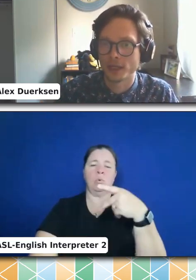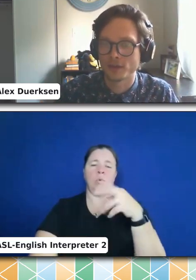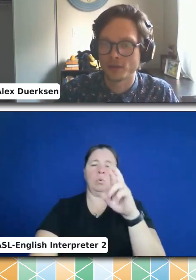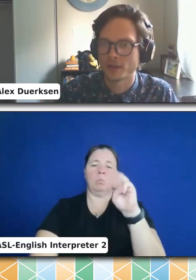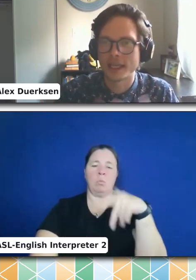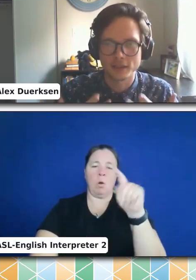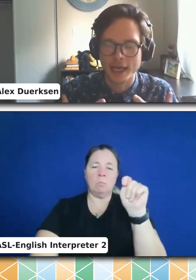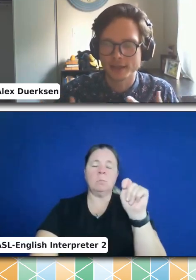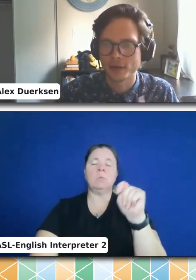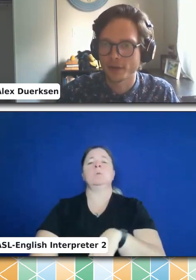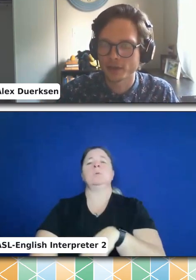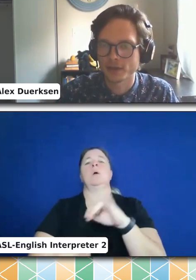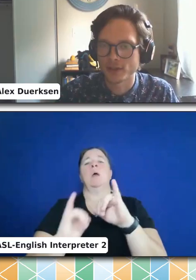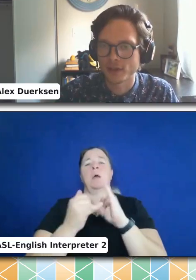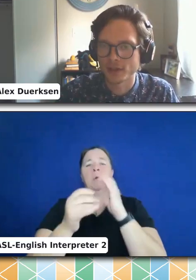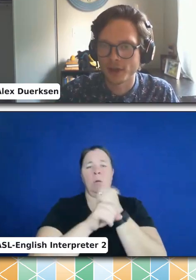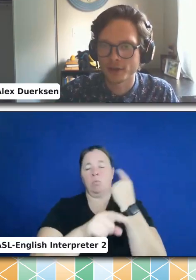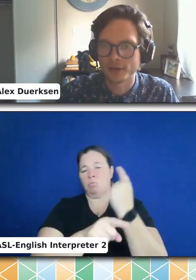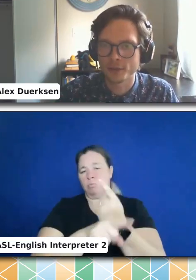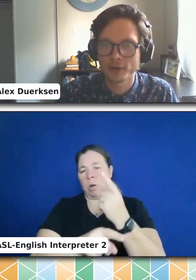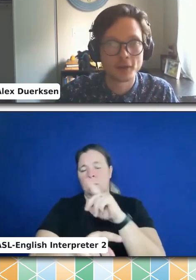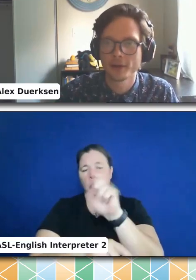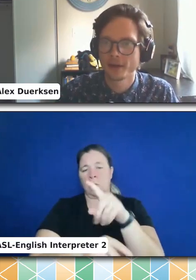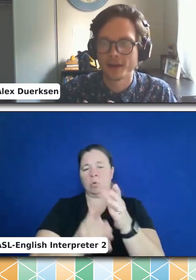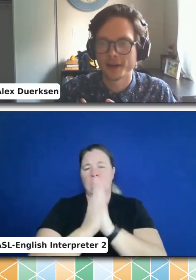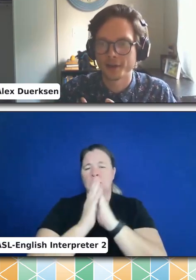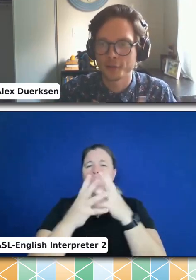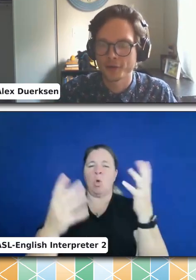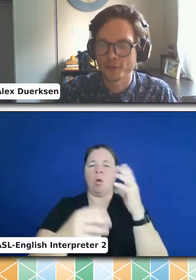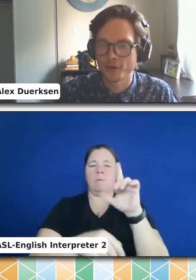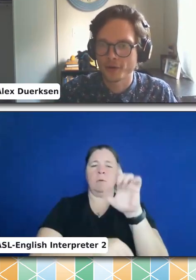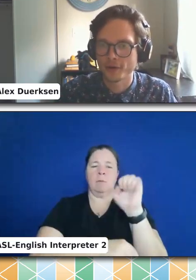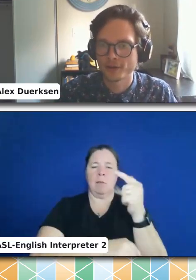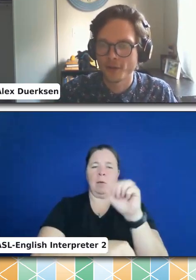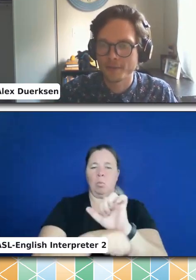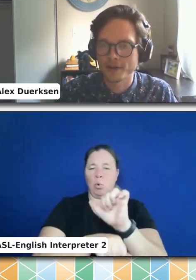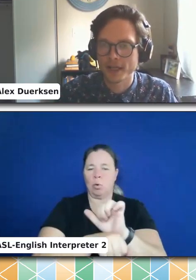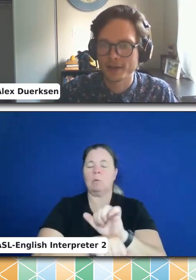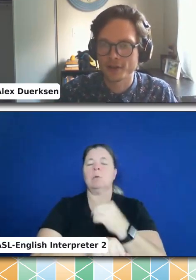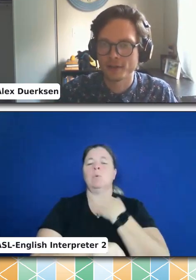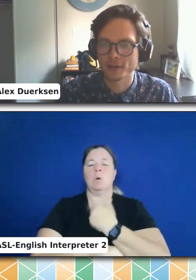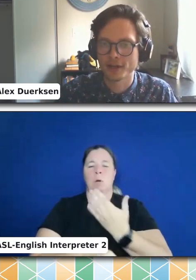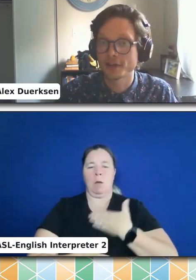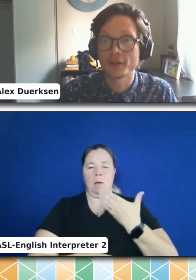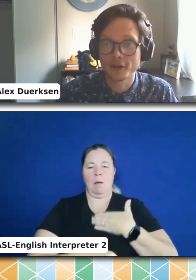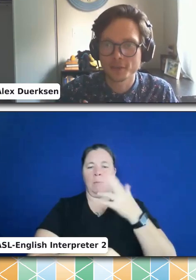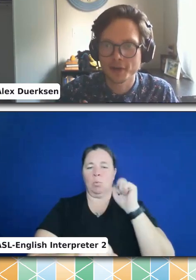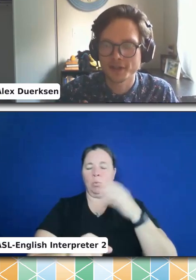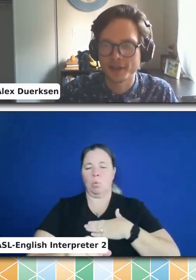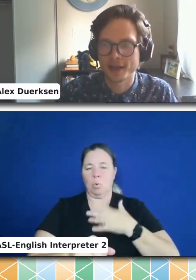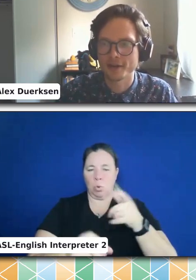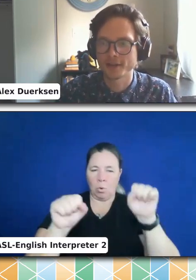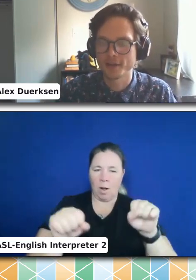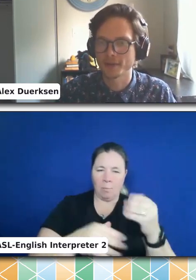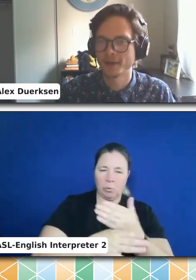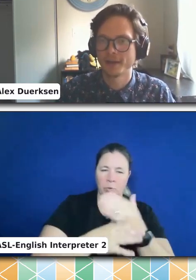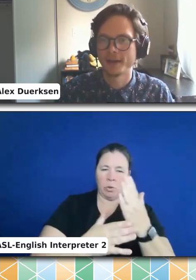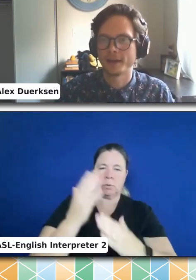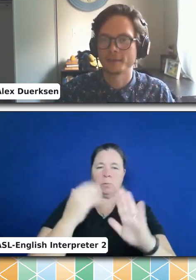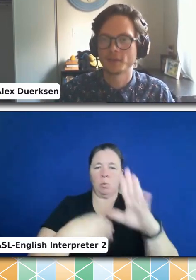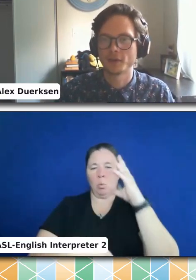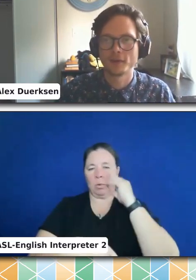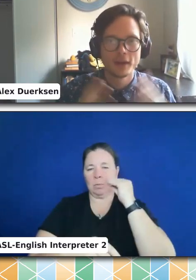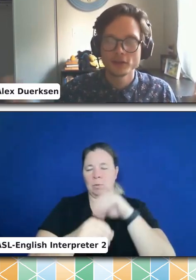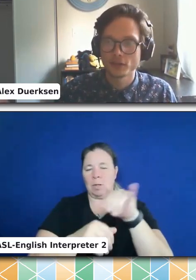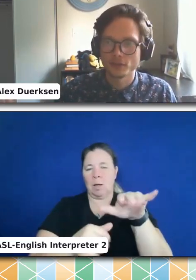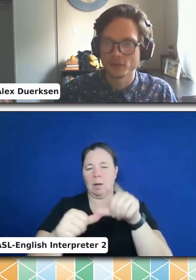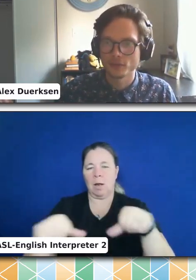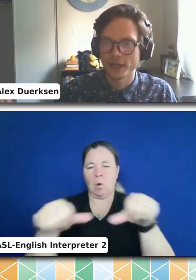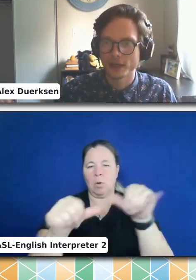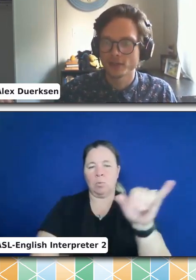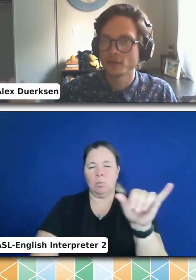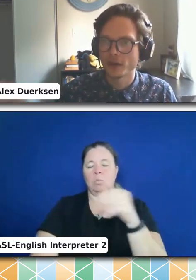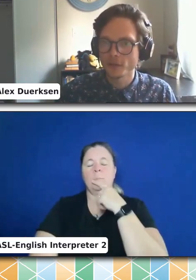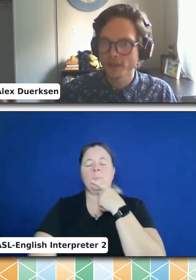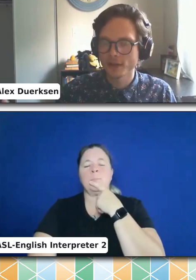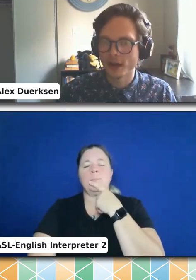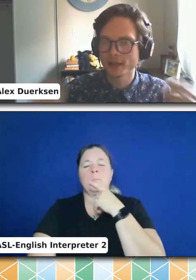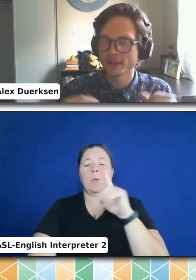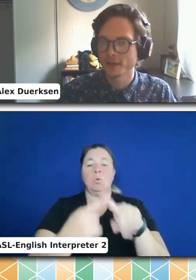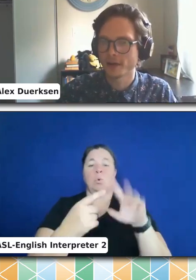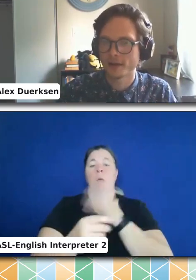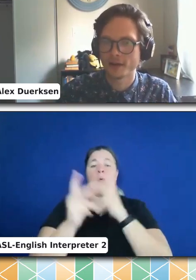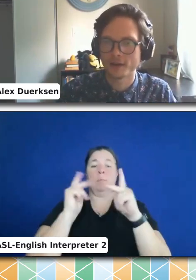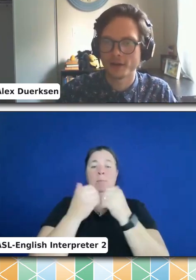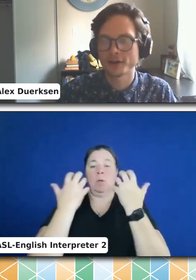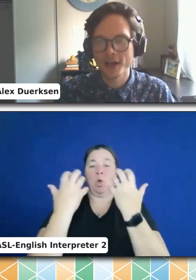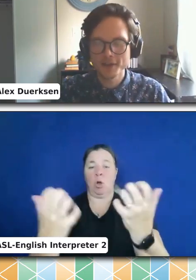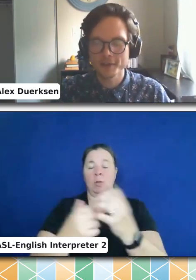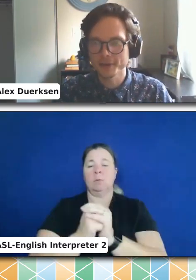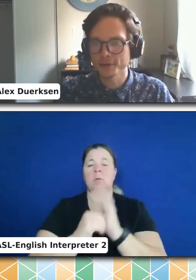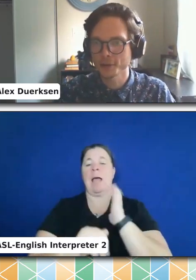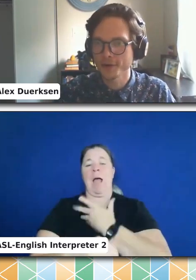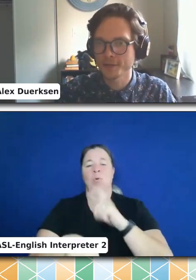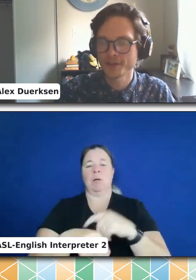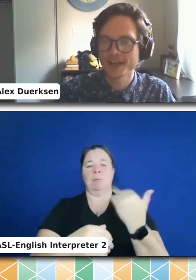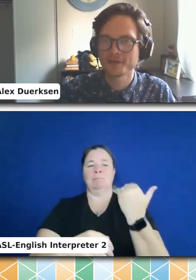A good prompt, um, a good way to get it to ask the right questions is a lot of the legwork, so… Uh, we're… we're so happy to hear that you're able to share some of your experience in that area, too.